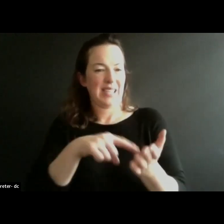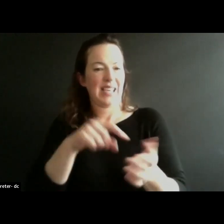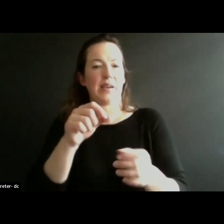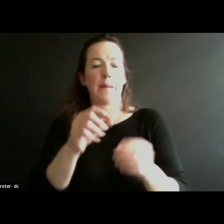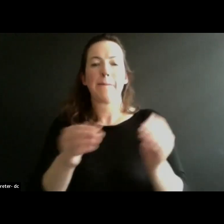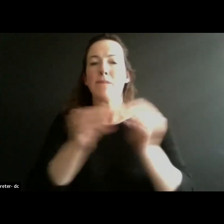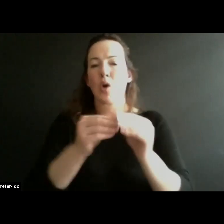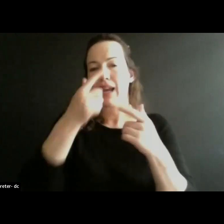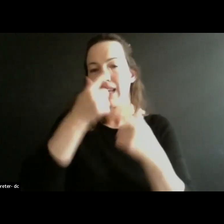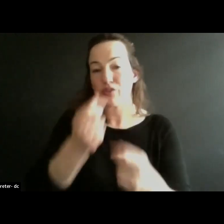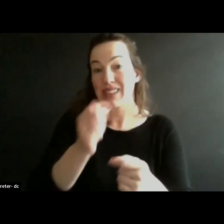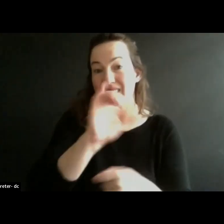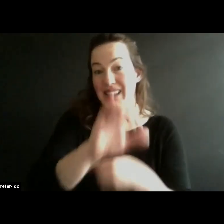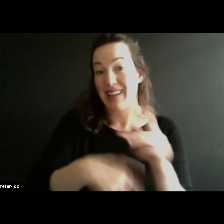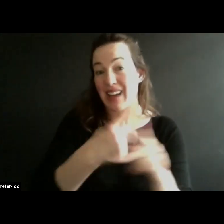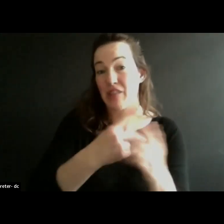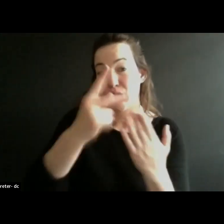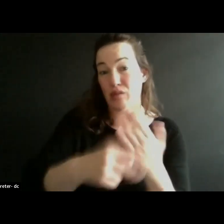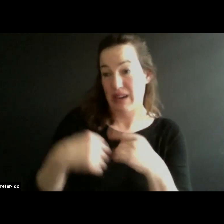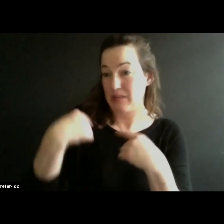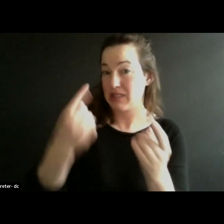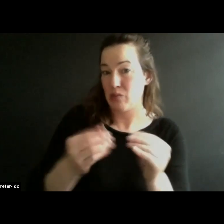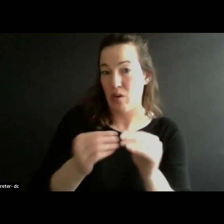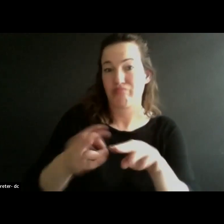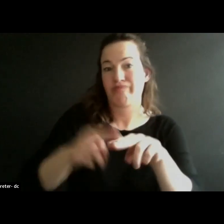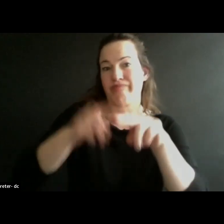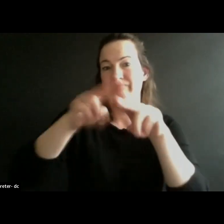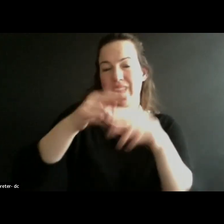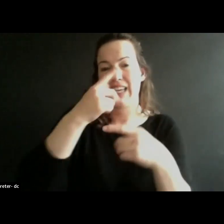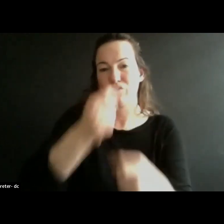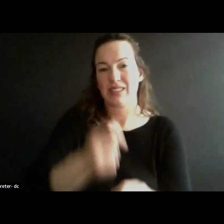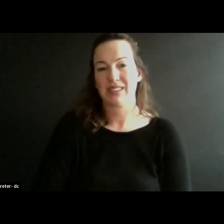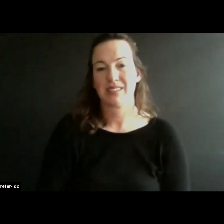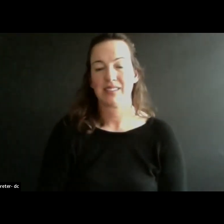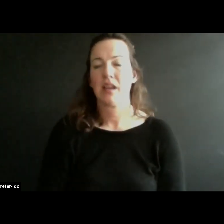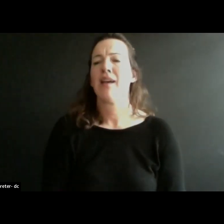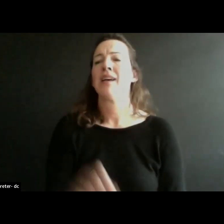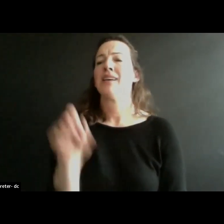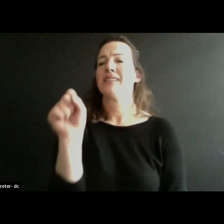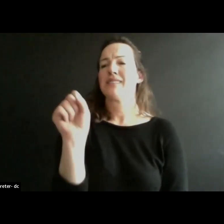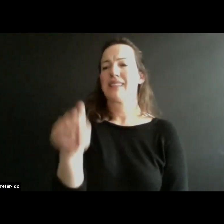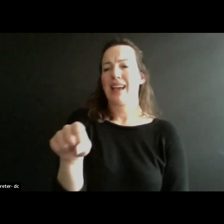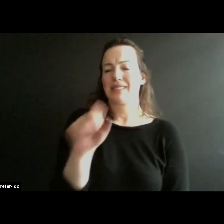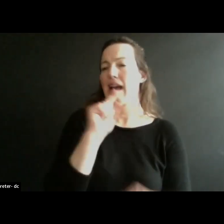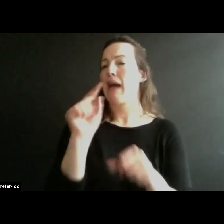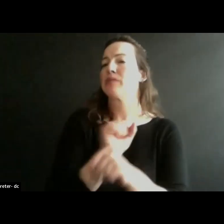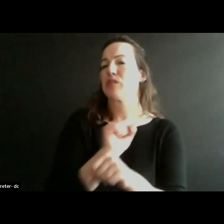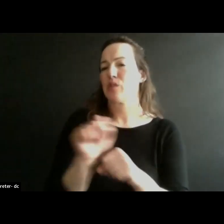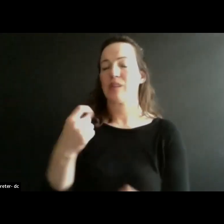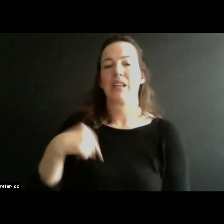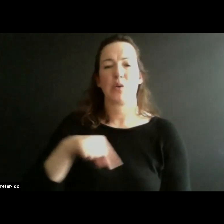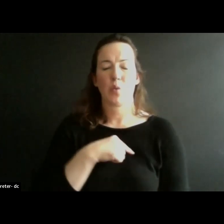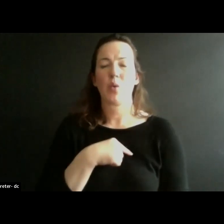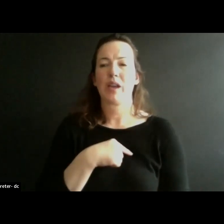interest in those types of programs? Absolutely. And we that we held our first kind of urban